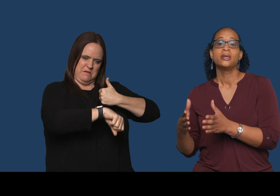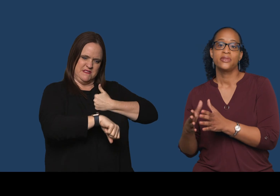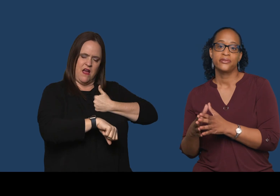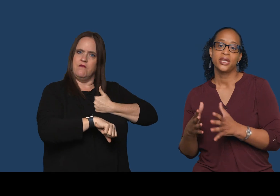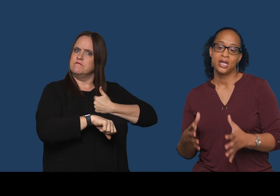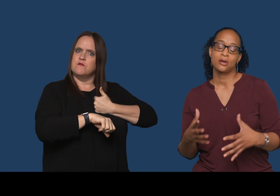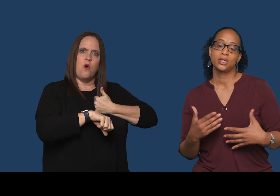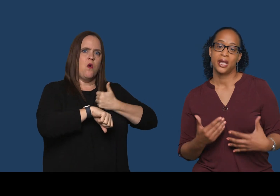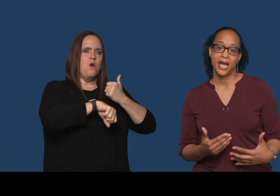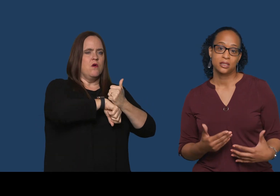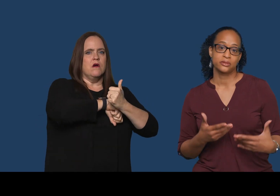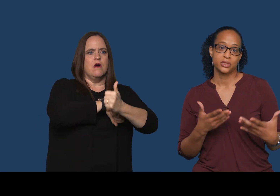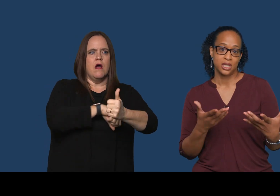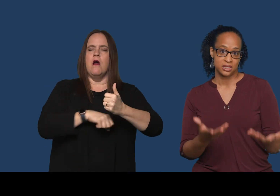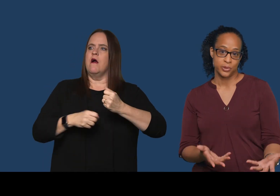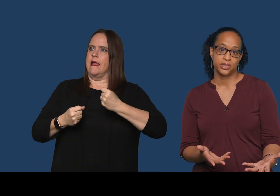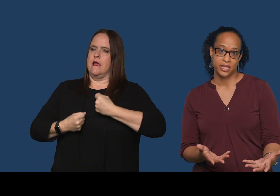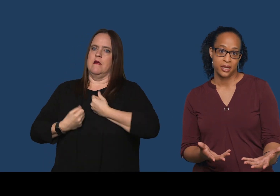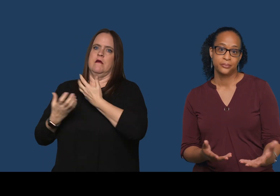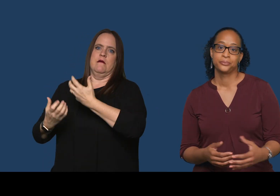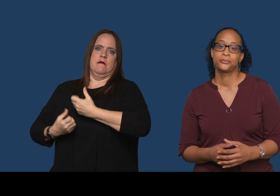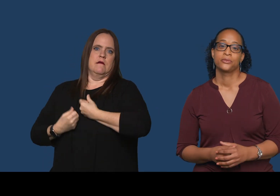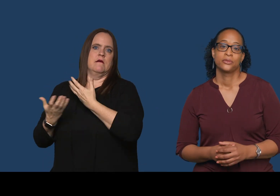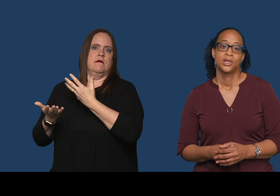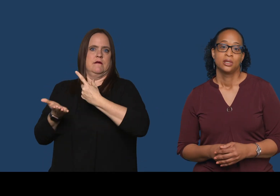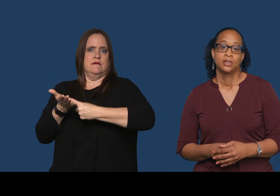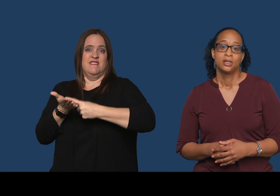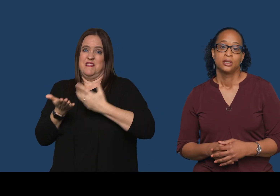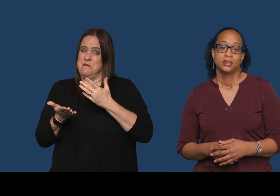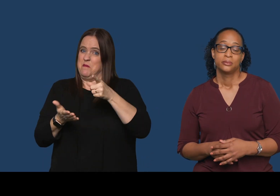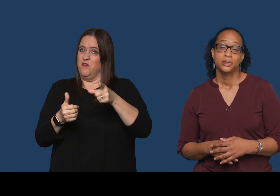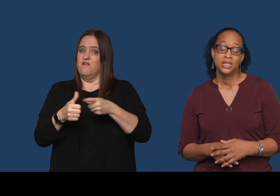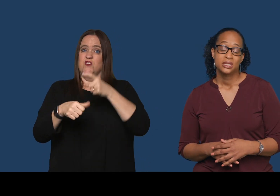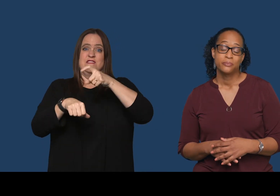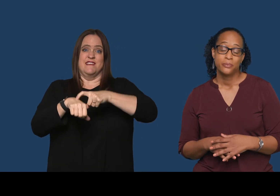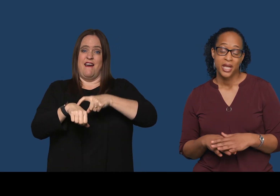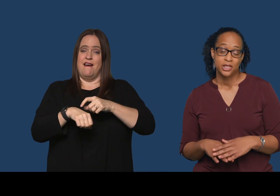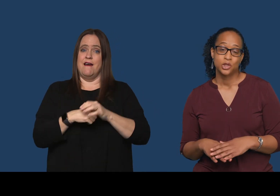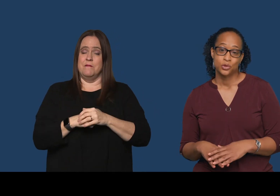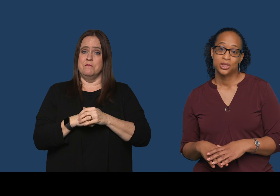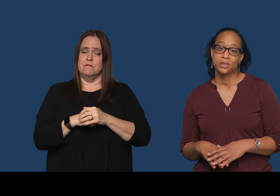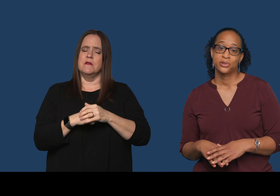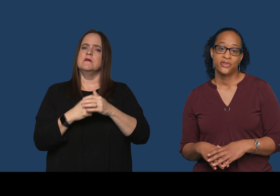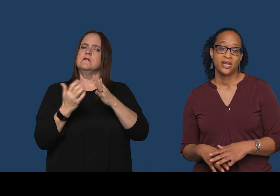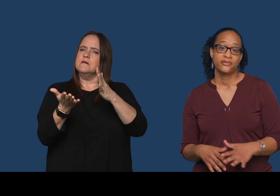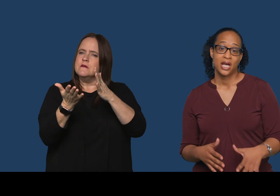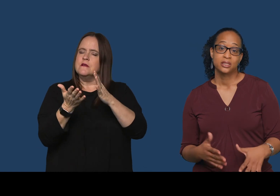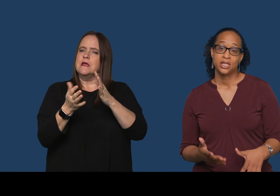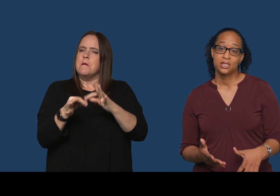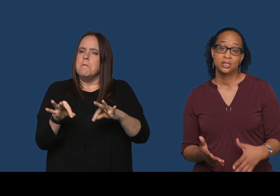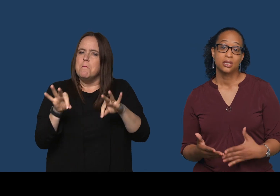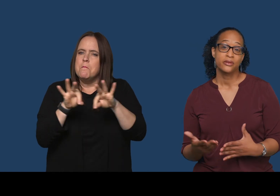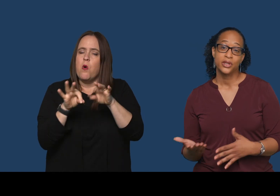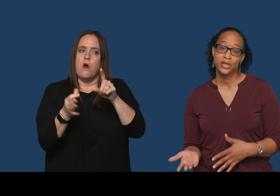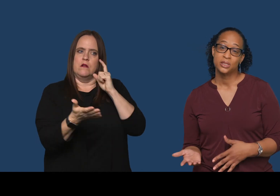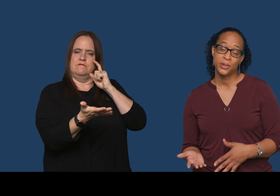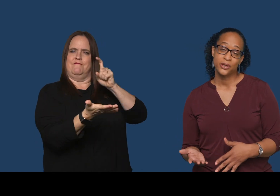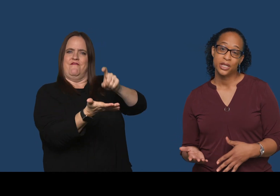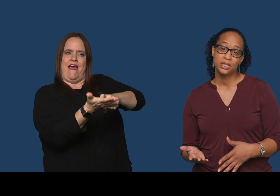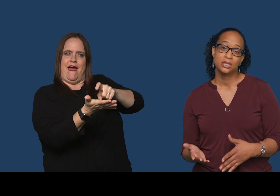that they now can actively express that. Please make sure to provide validation of their experience.